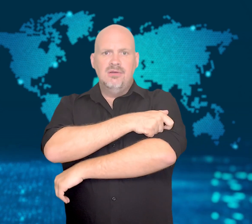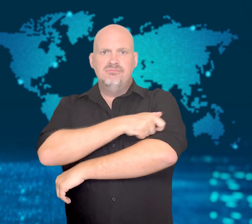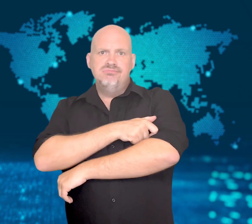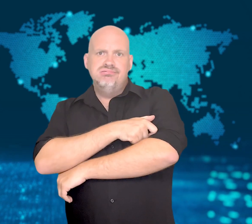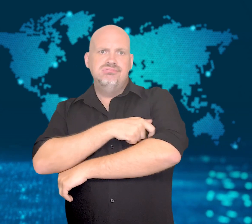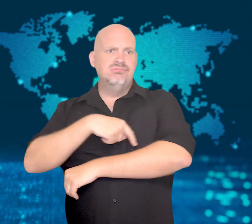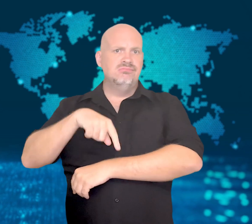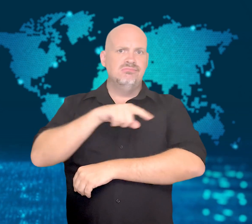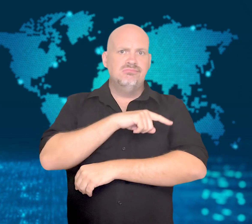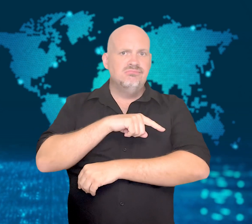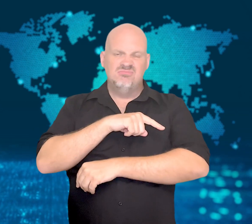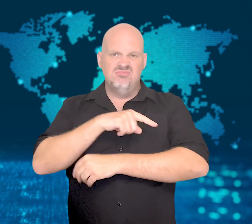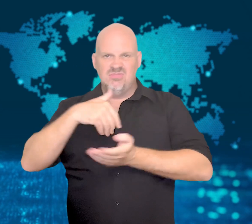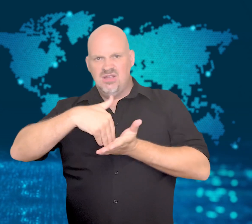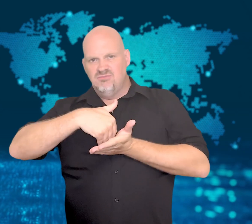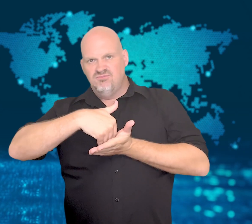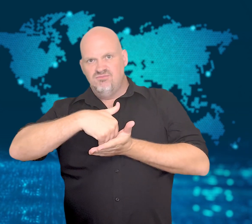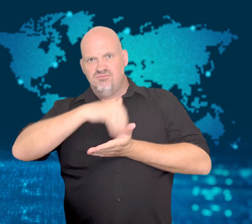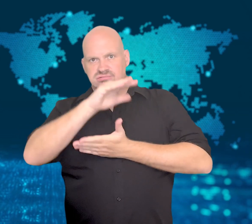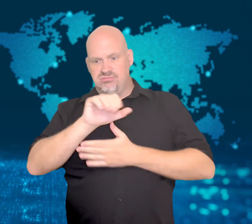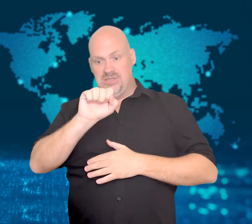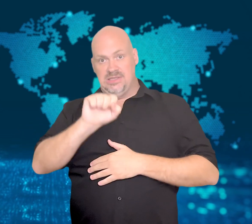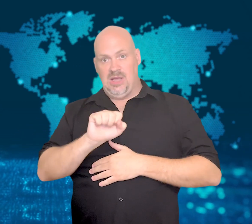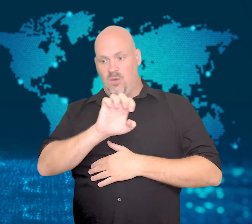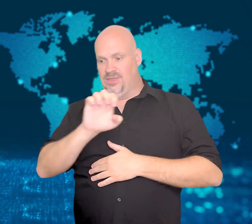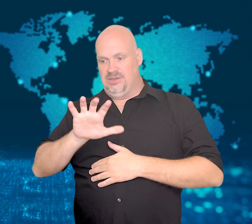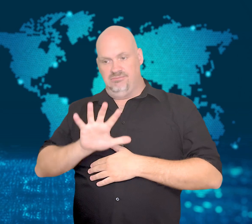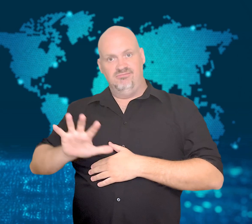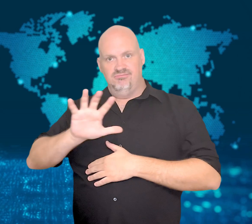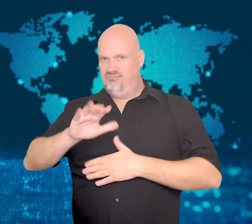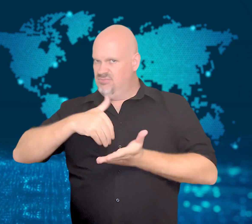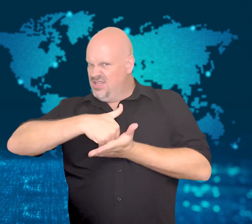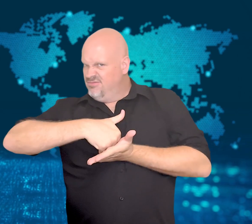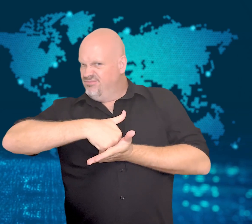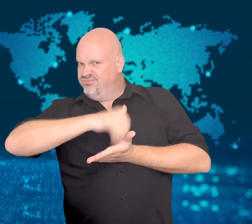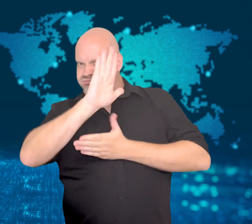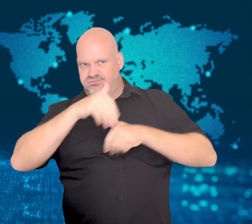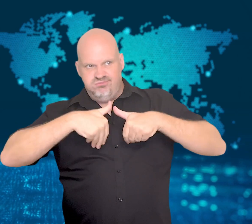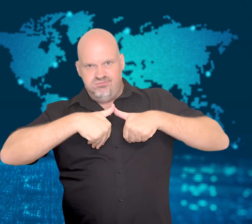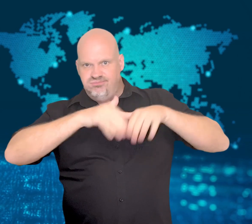to leave the southeast area.